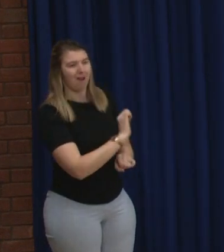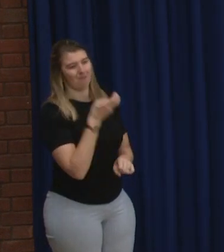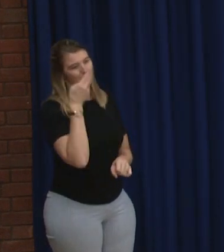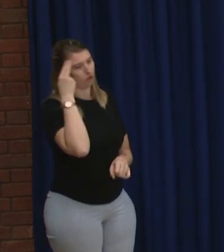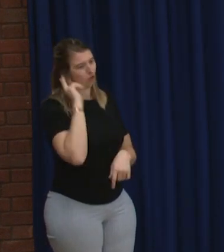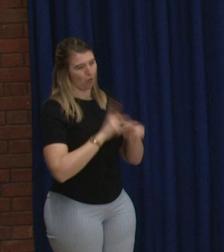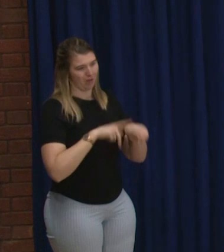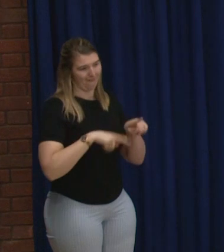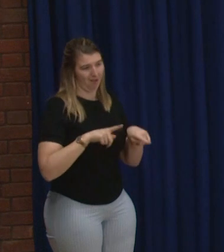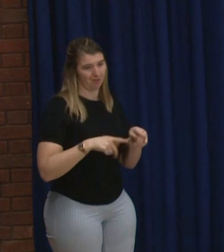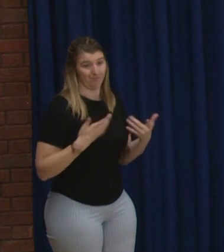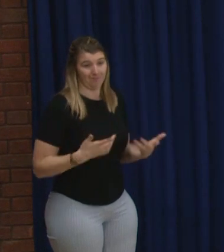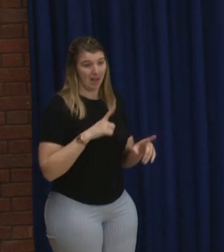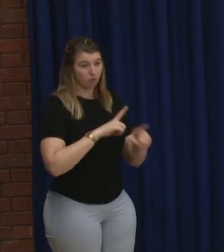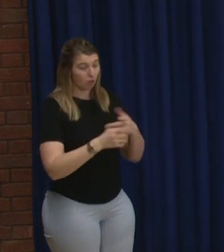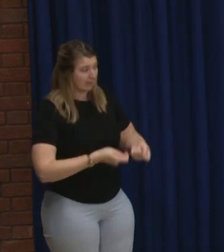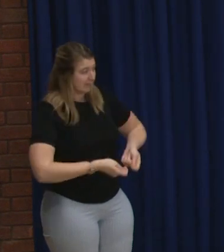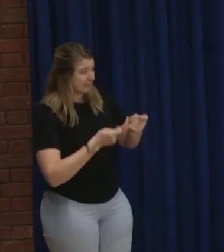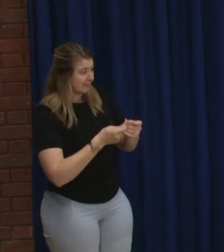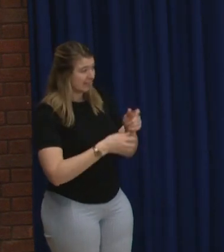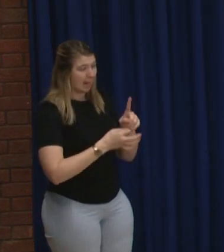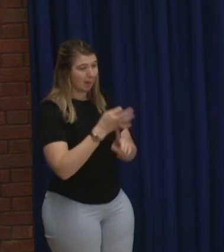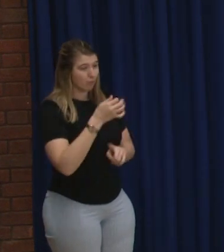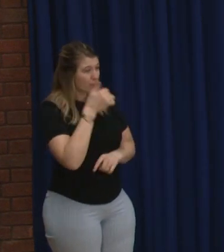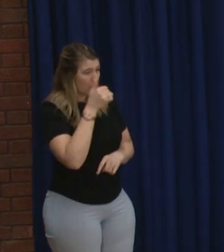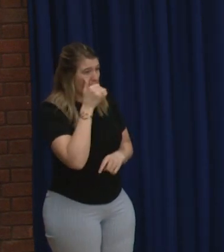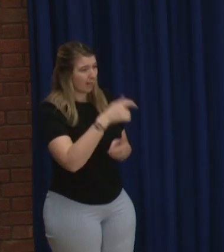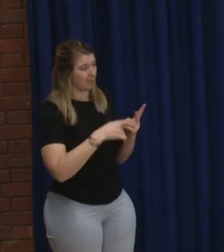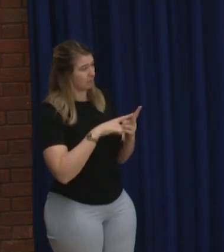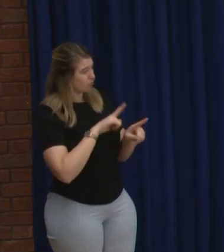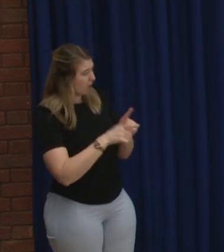this to improve awareness of it. We're finding more and more students are getting diagnosed,